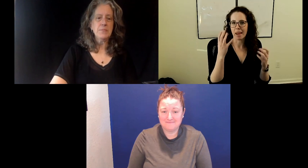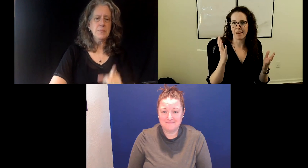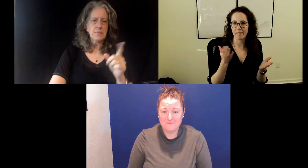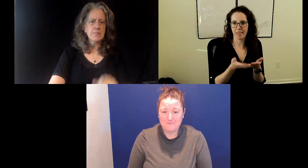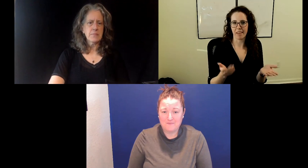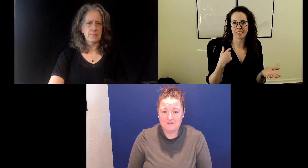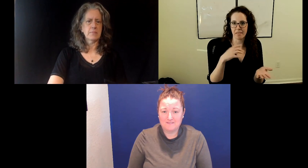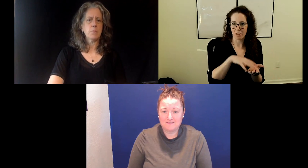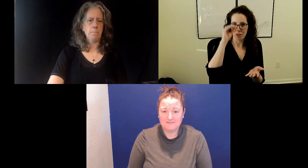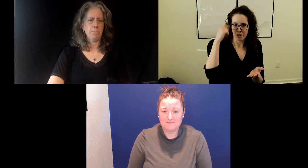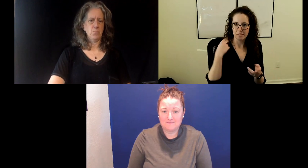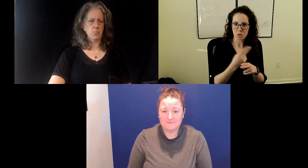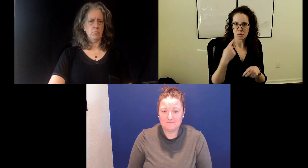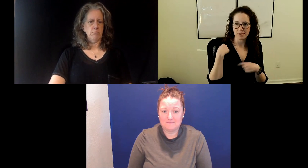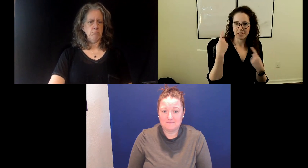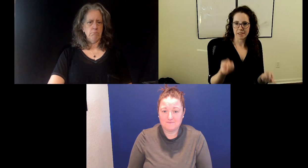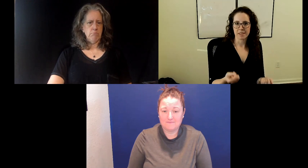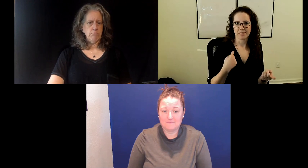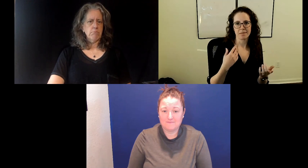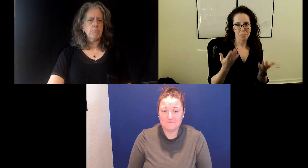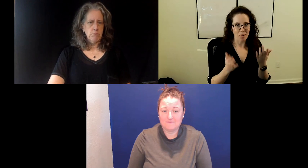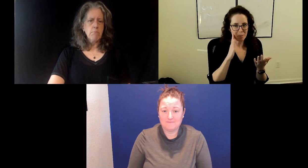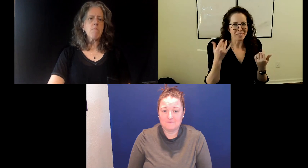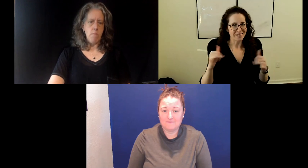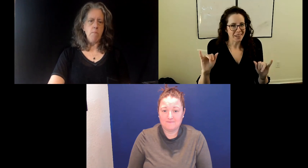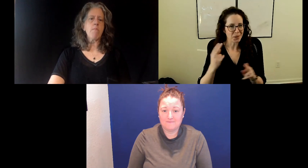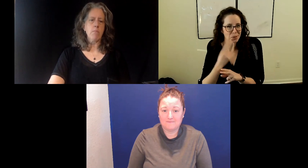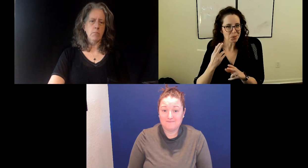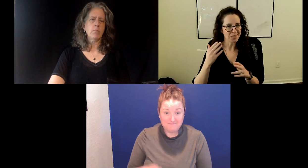in the long run and i think many things that we've learned along the way doing this we'll be able to